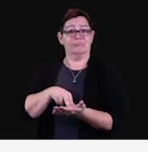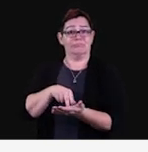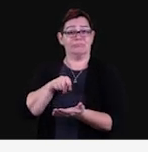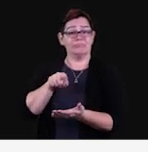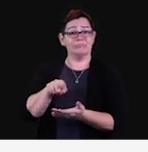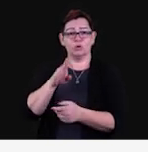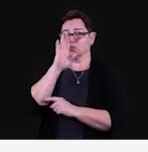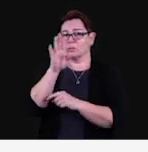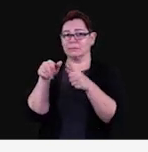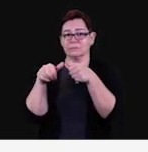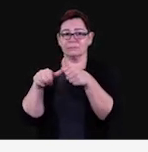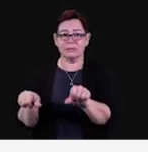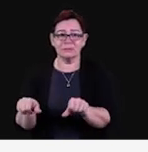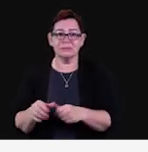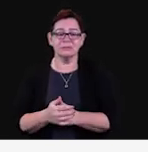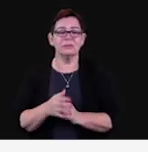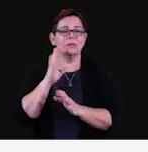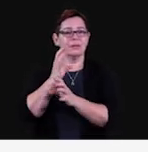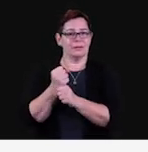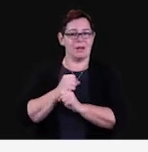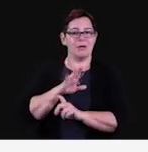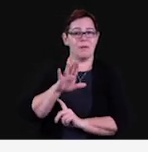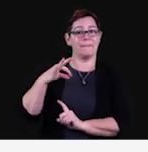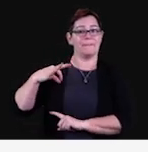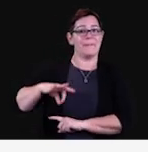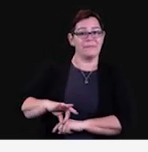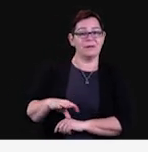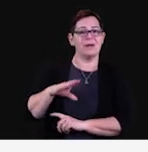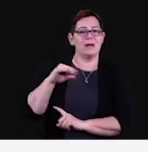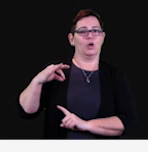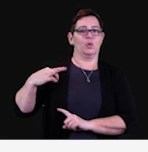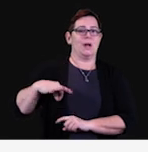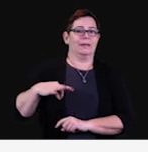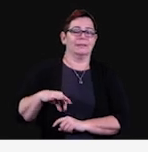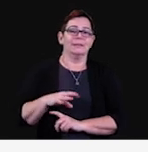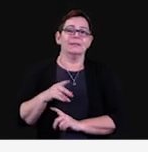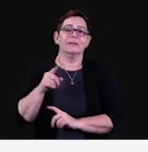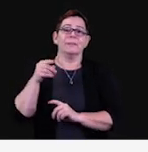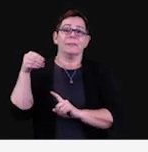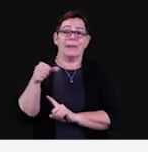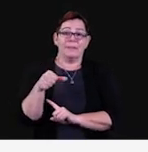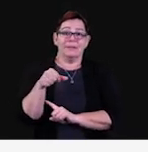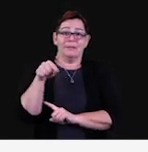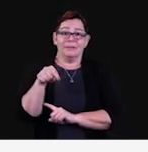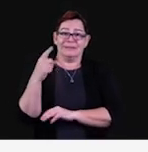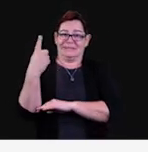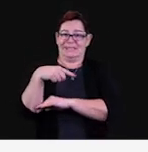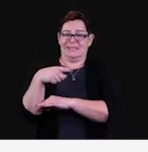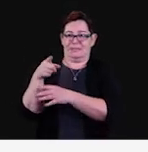payments the day they are issued – no waiting for a cheque in the mail! That’s cash in your pocket!